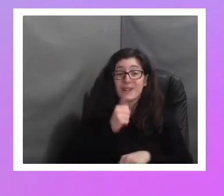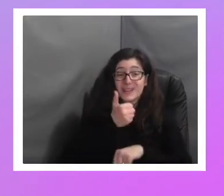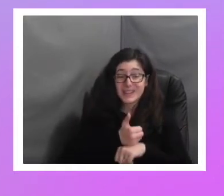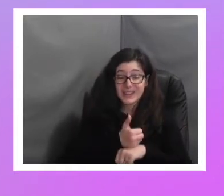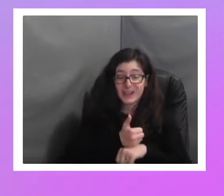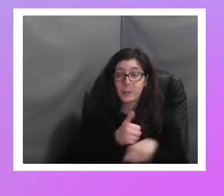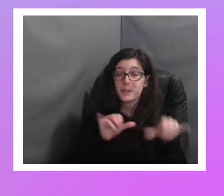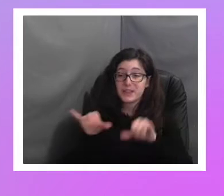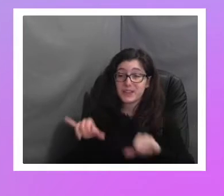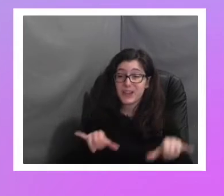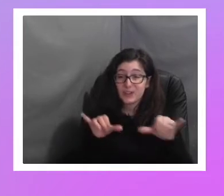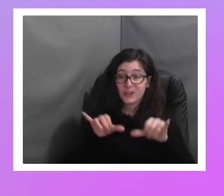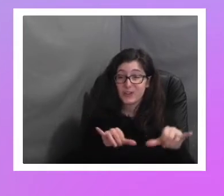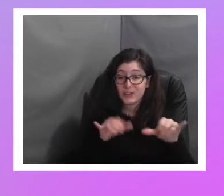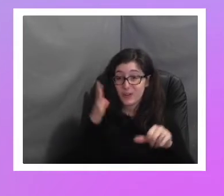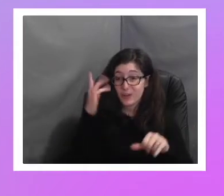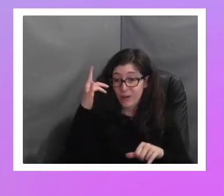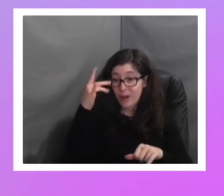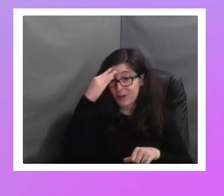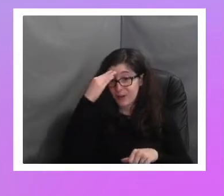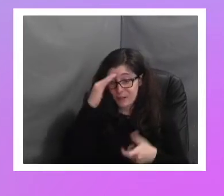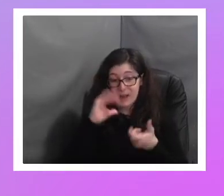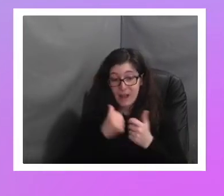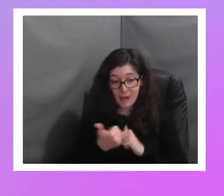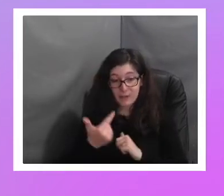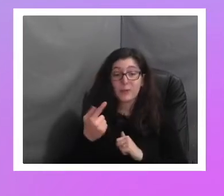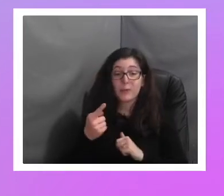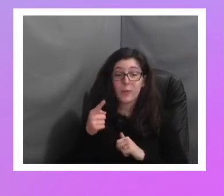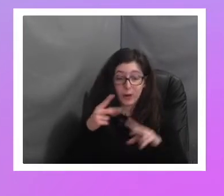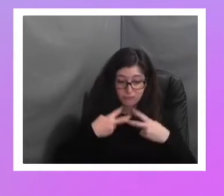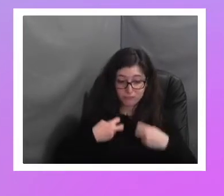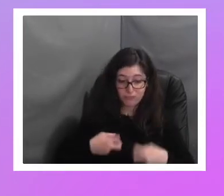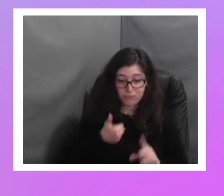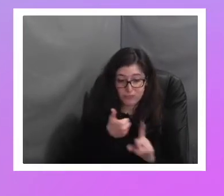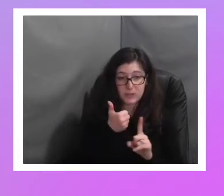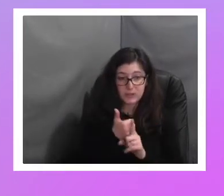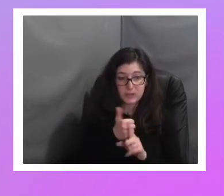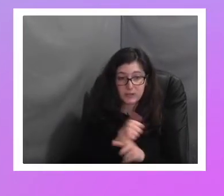And then to hire and/or assign responsible staff,